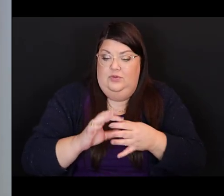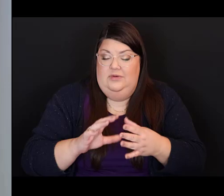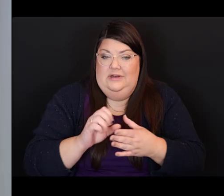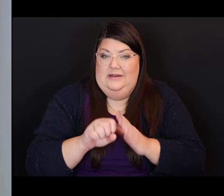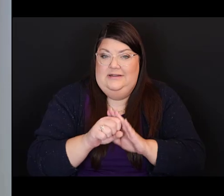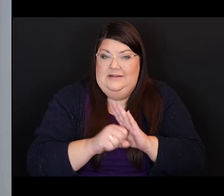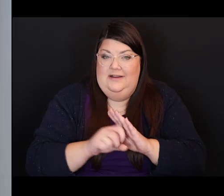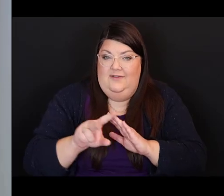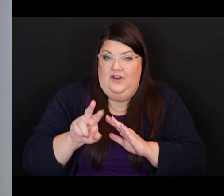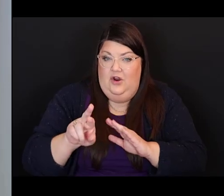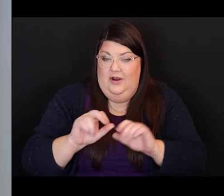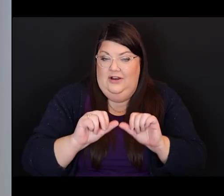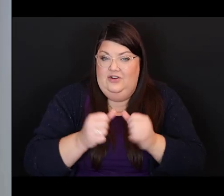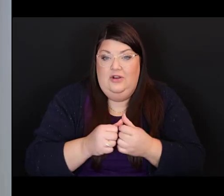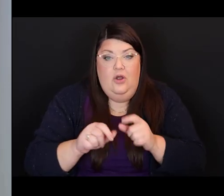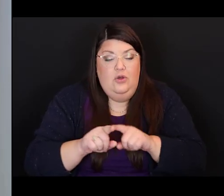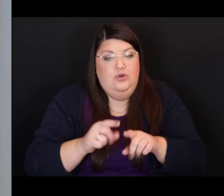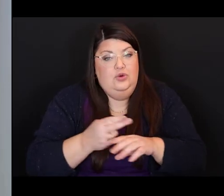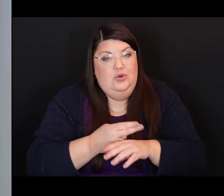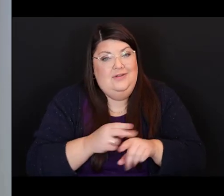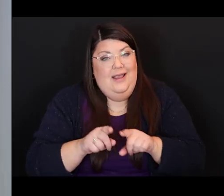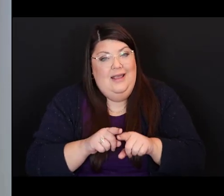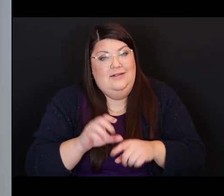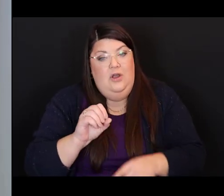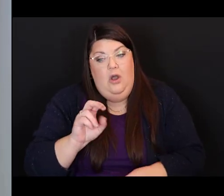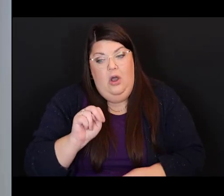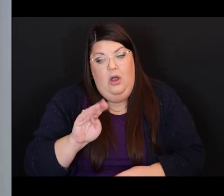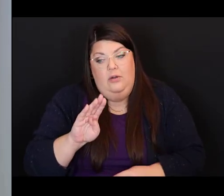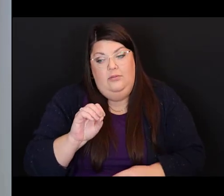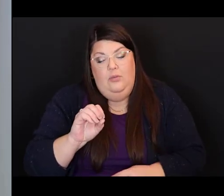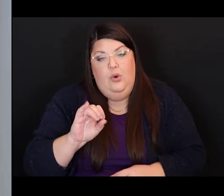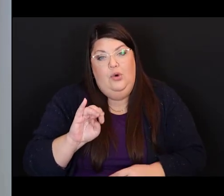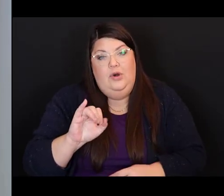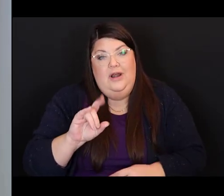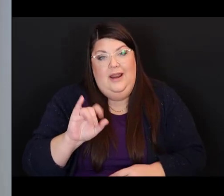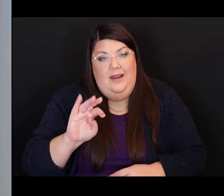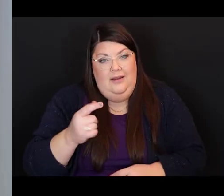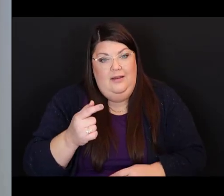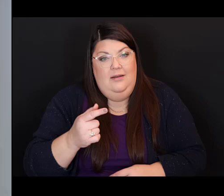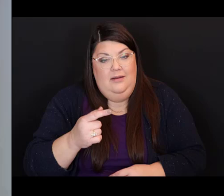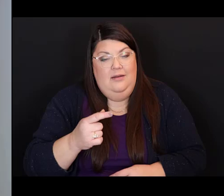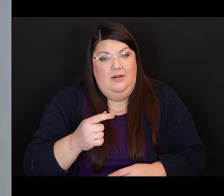agencies also are using it as an onboarding tool for new counselors coming on board. So, they may